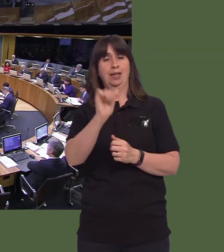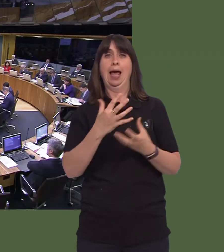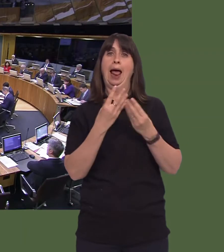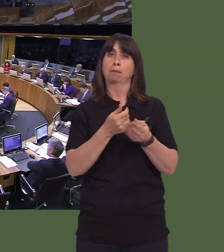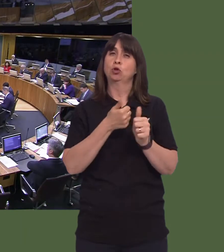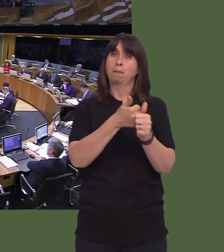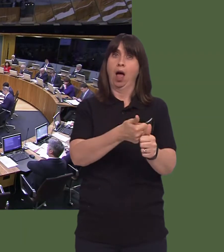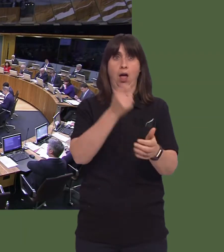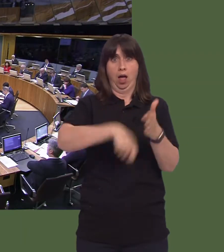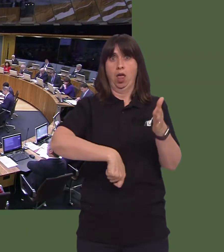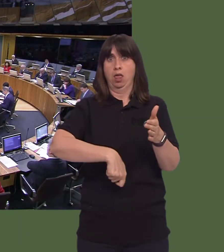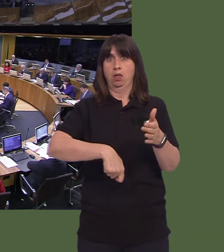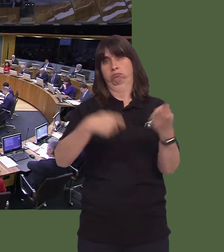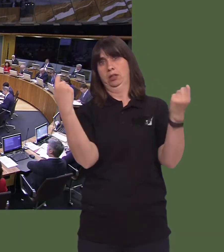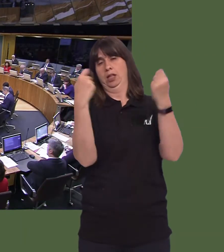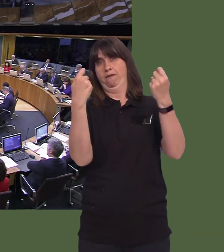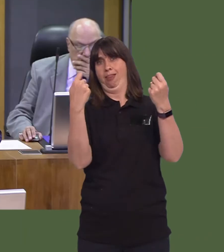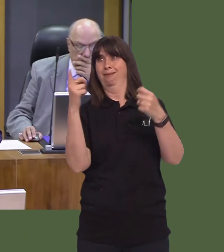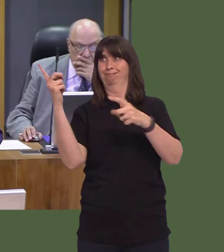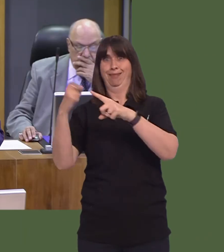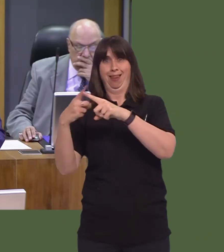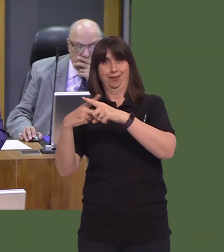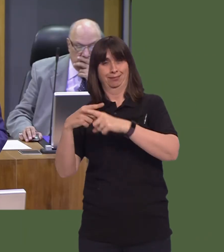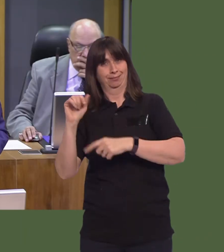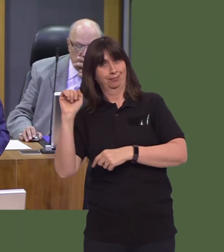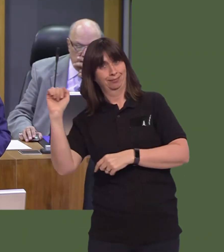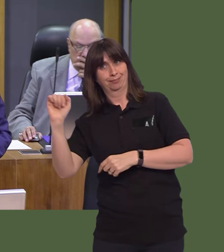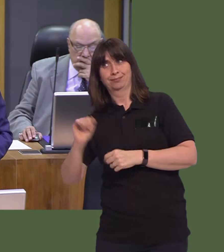successful, as it has been in England, and the other demand-side measures that you mentionedómost